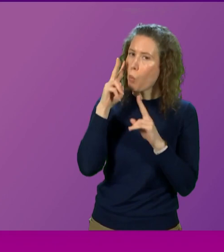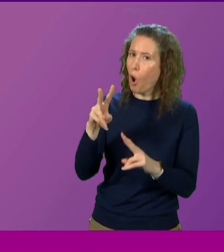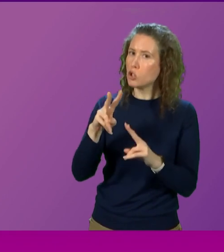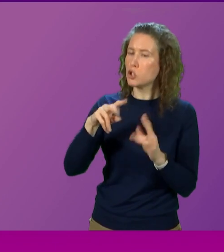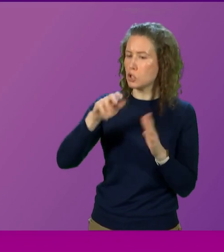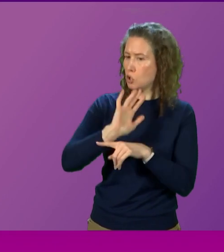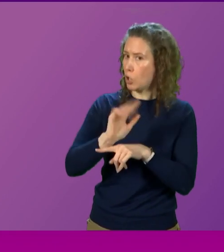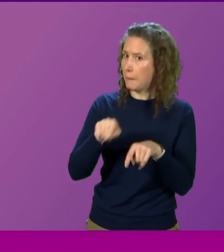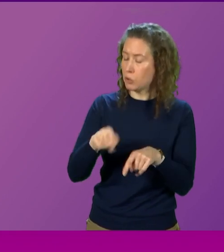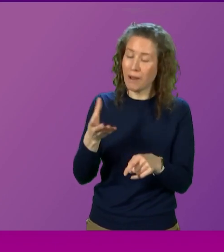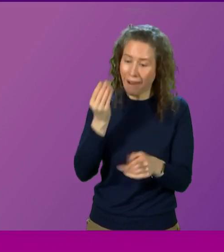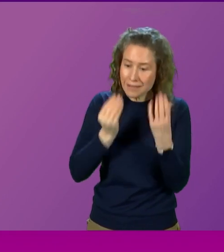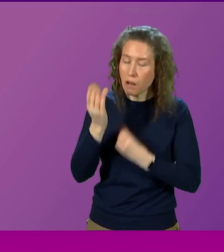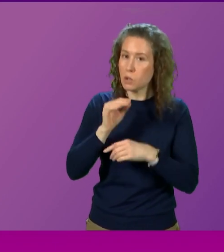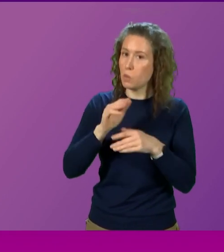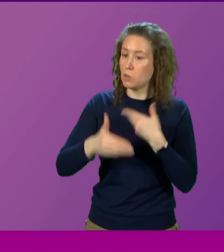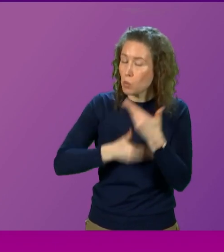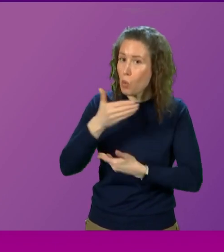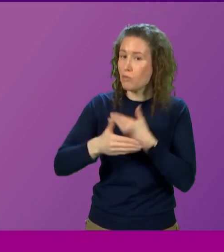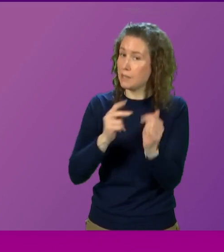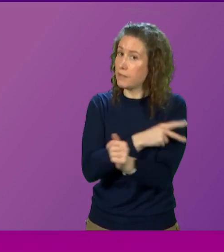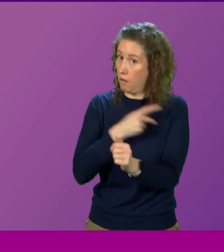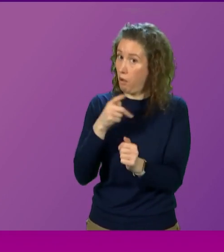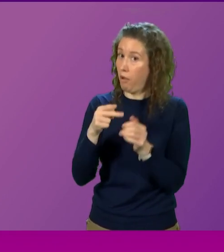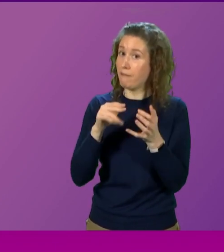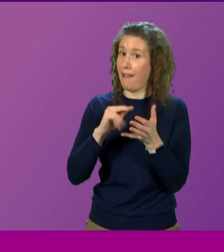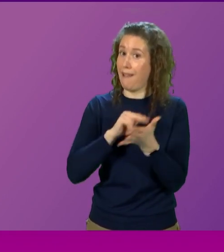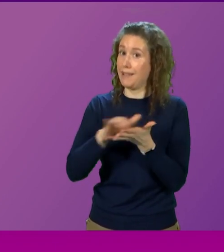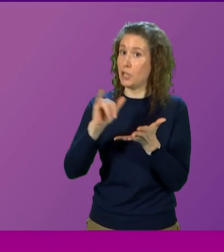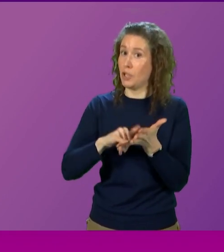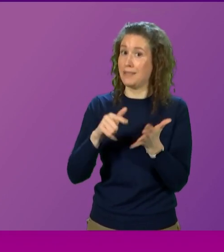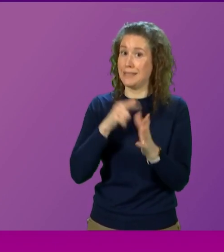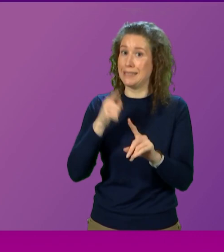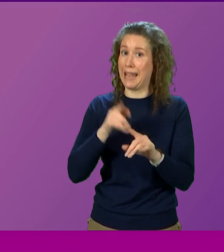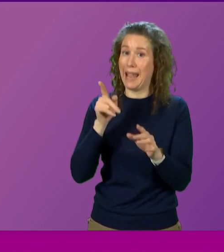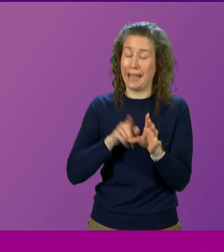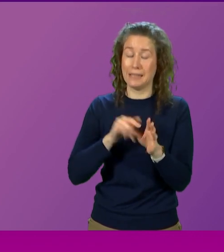listen to the stories of NHS Tayside staff and the experiences of families.